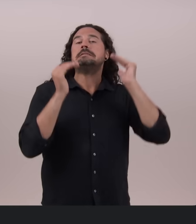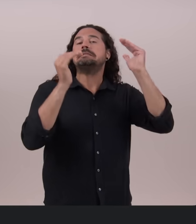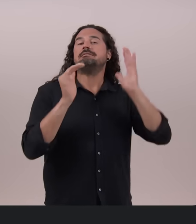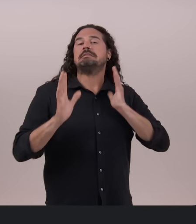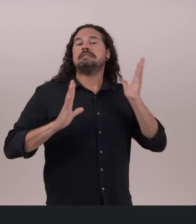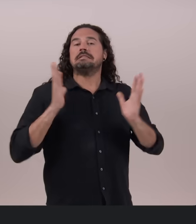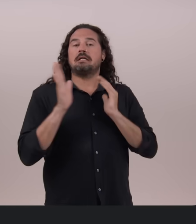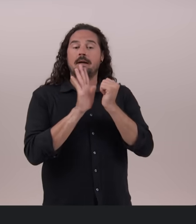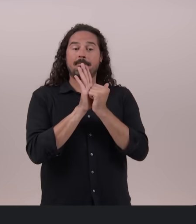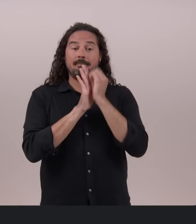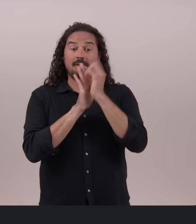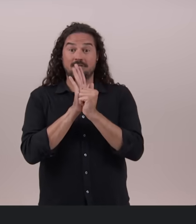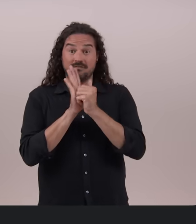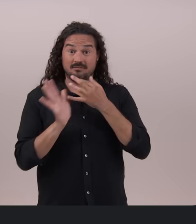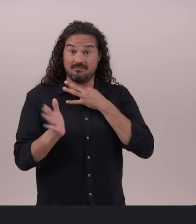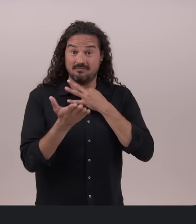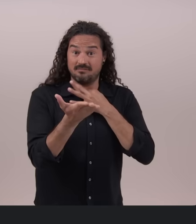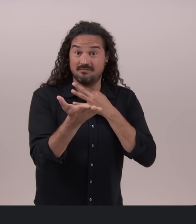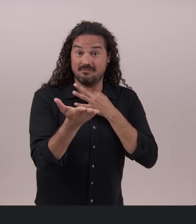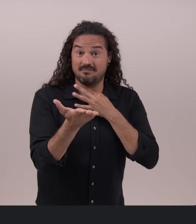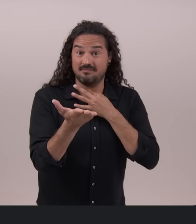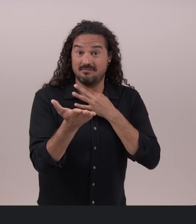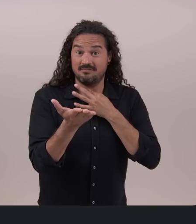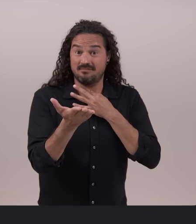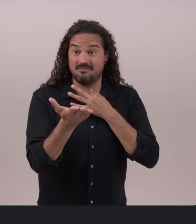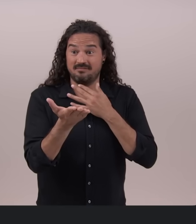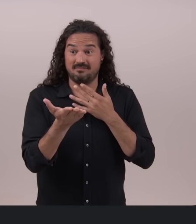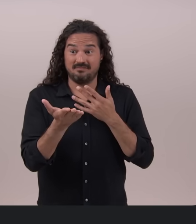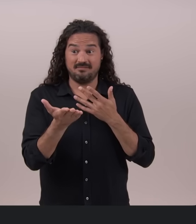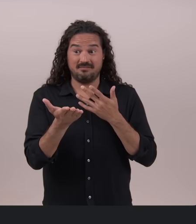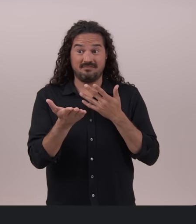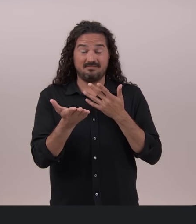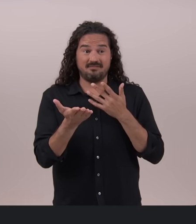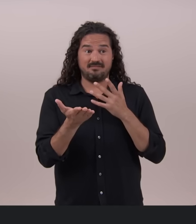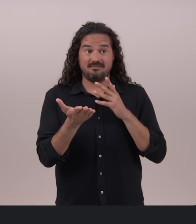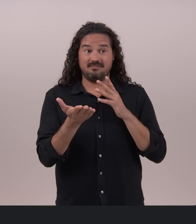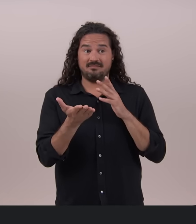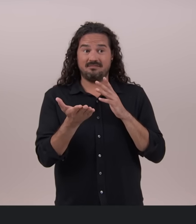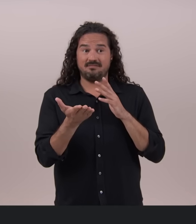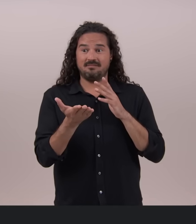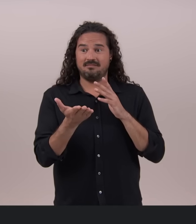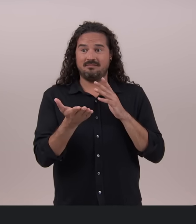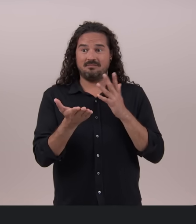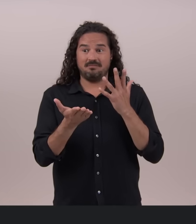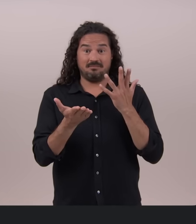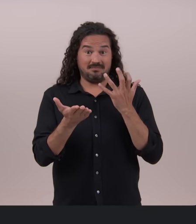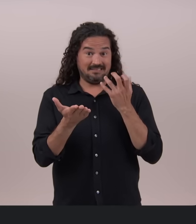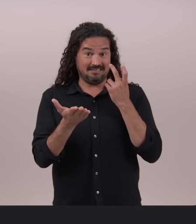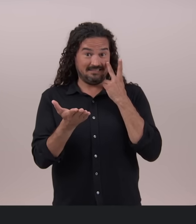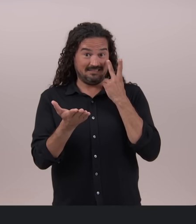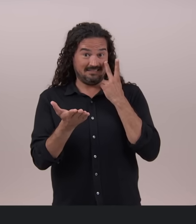Do you want to see? I want to see.